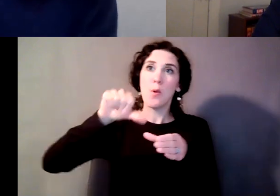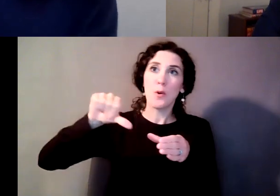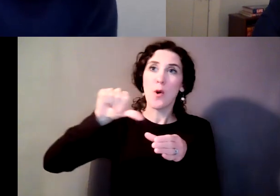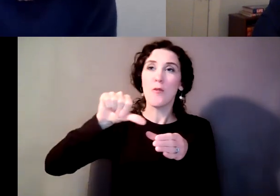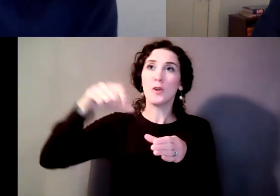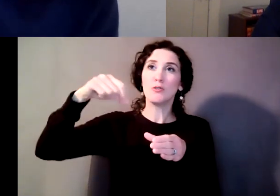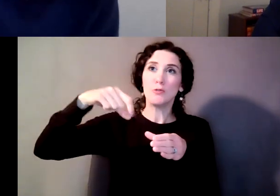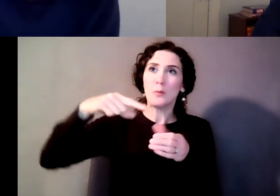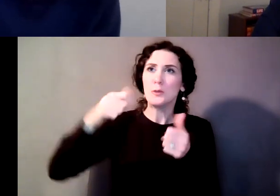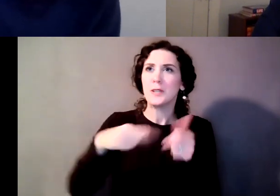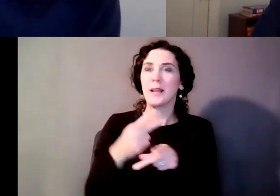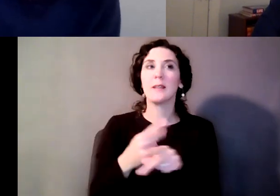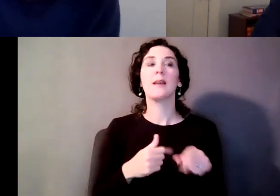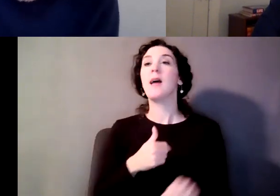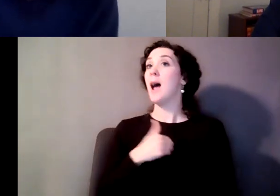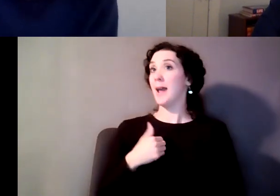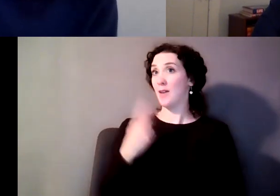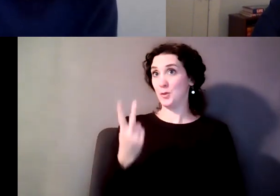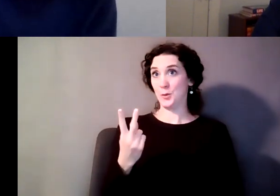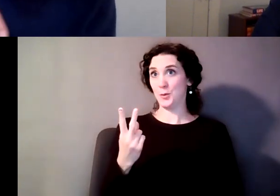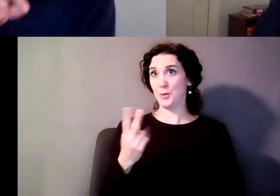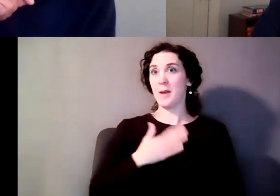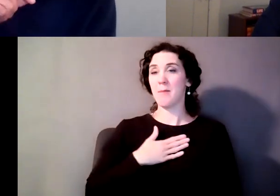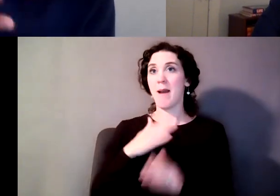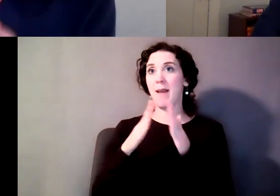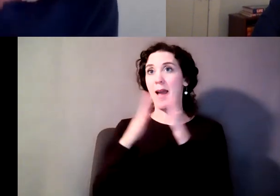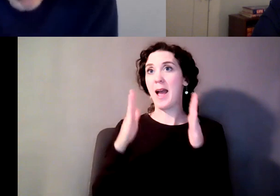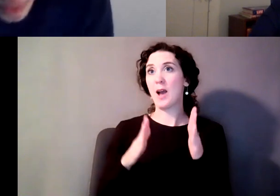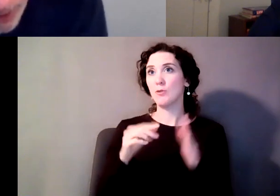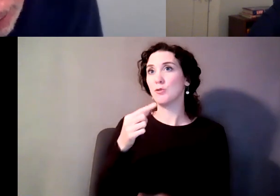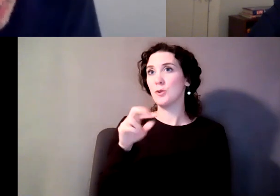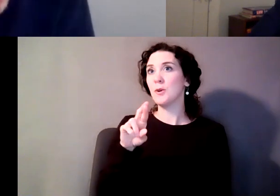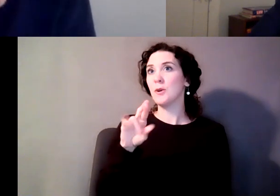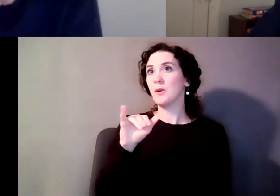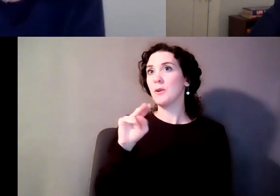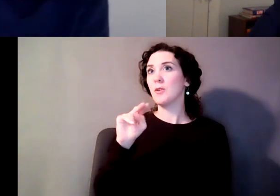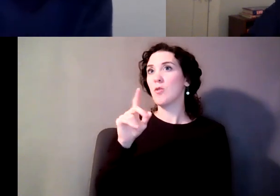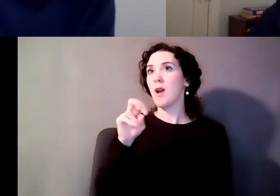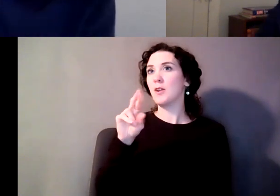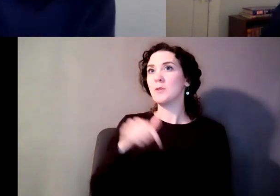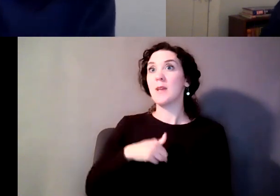I have two grinders at my house and I am so excited because these questions,